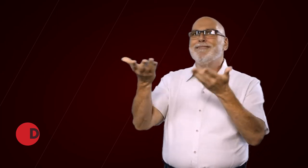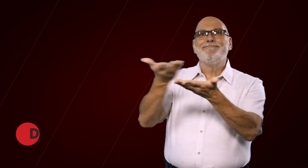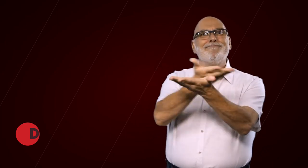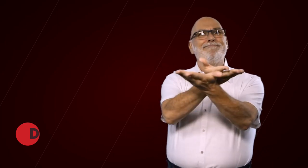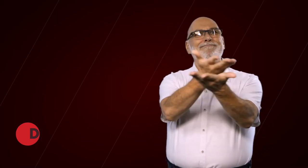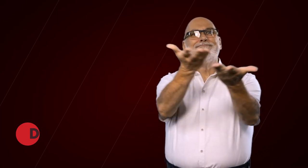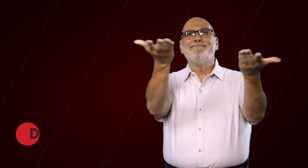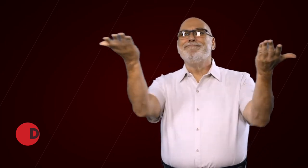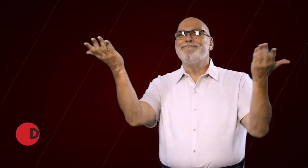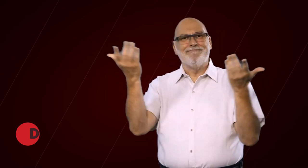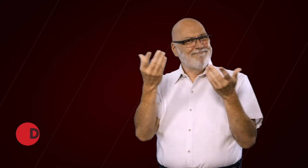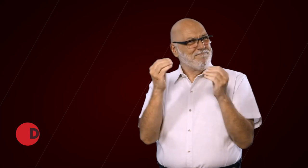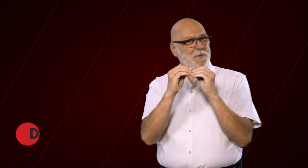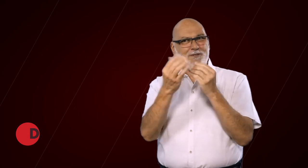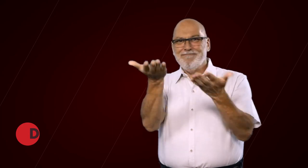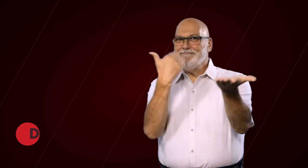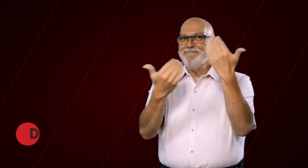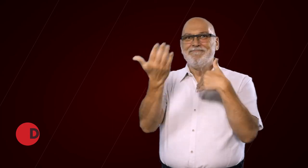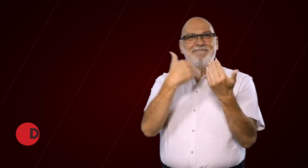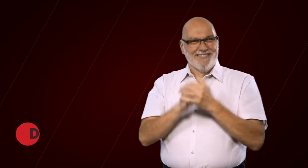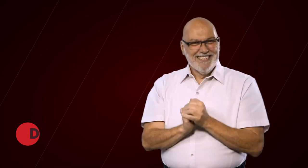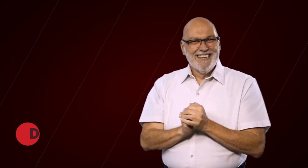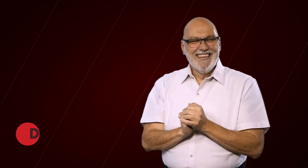work of these people.